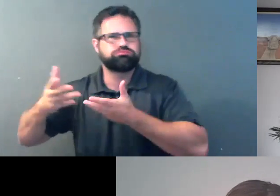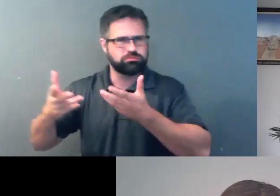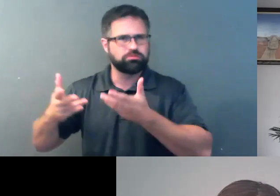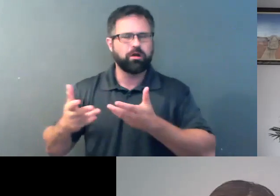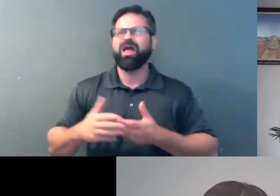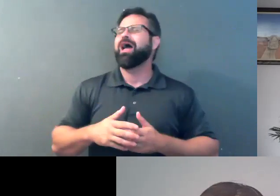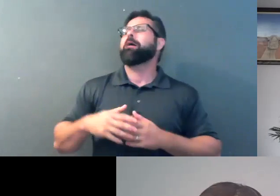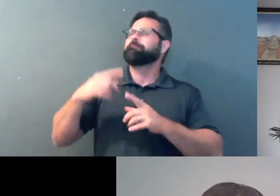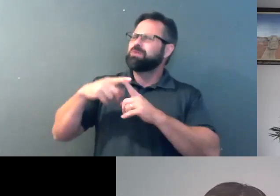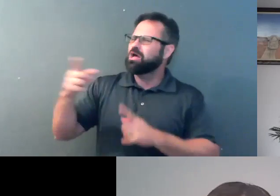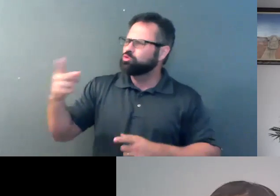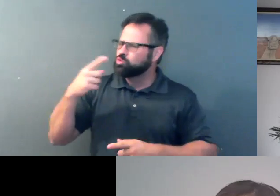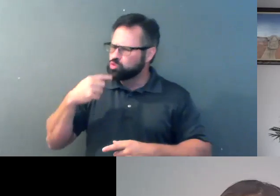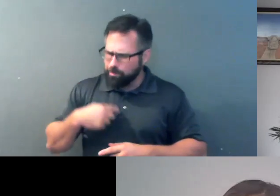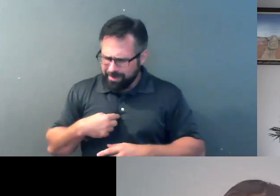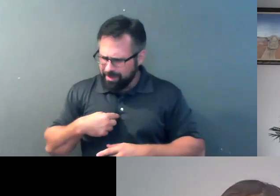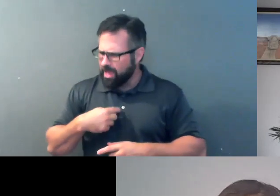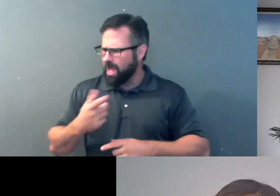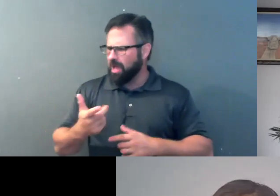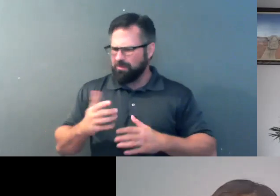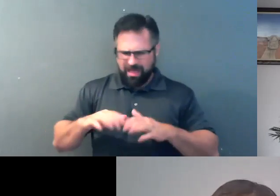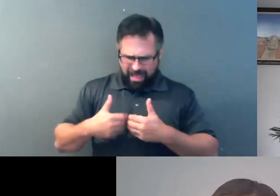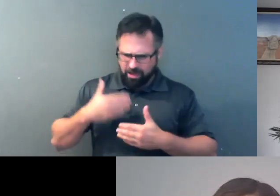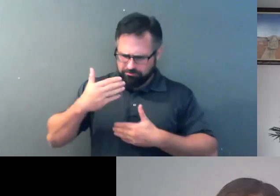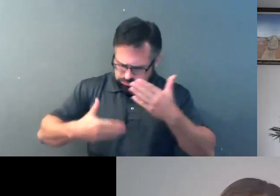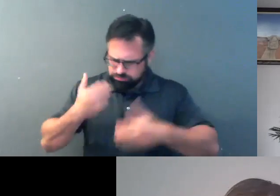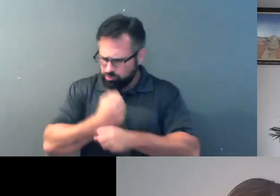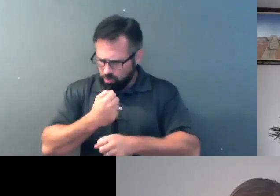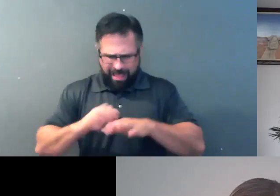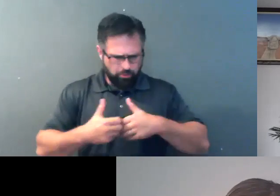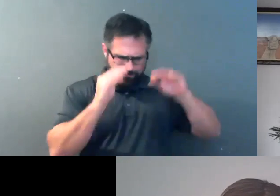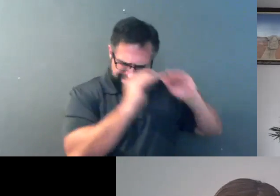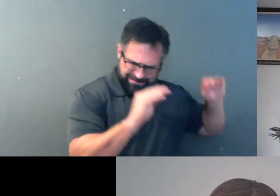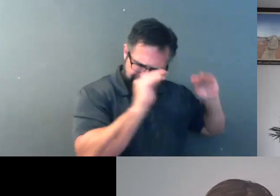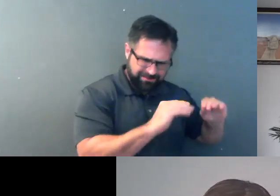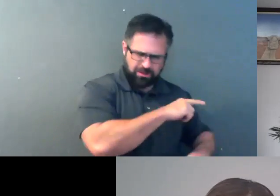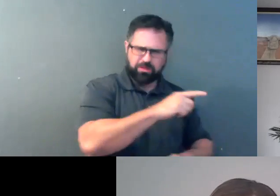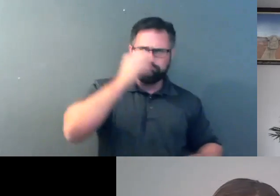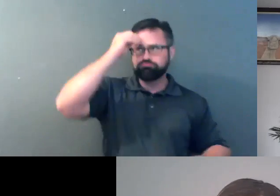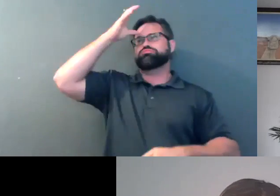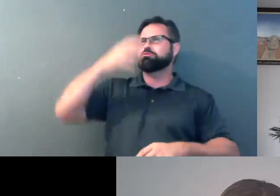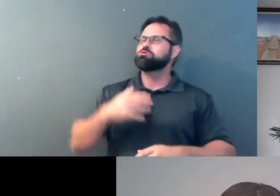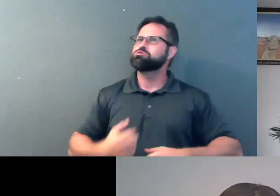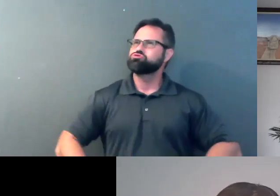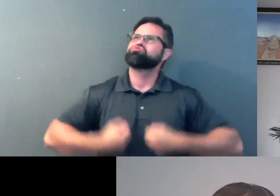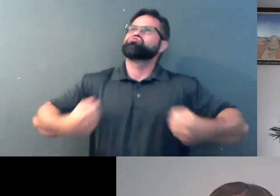capacity building and um but at the same time uh we all recognize that the humanitarian work is